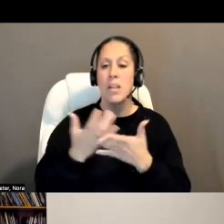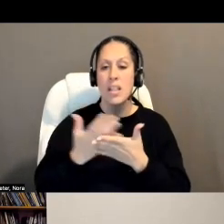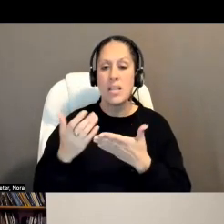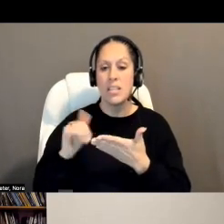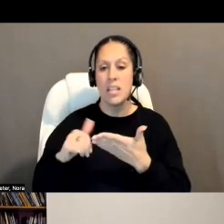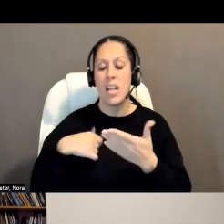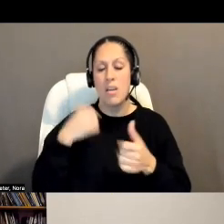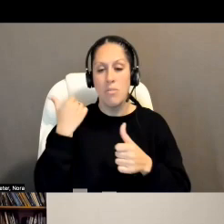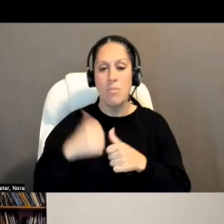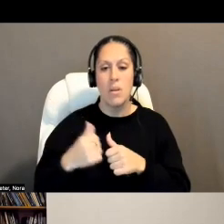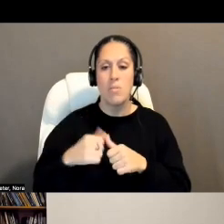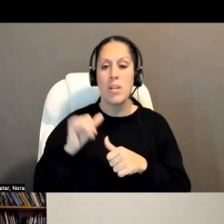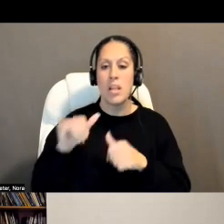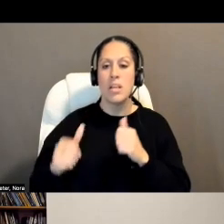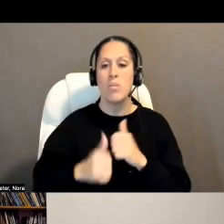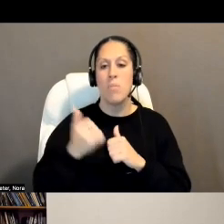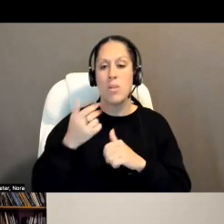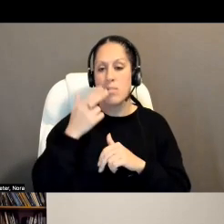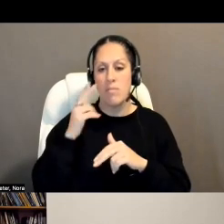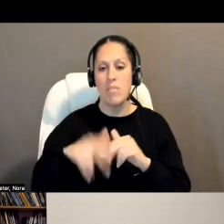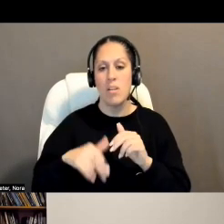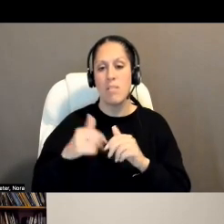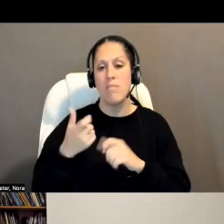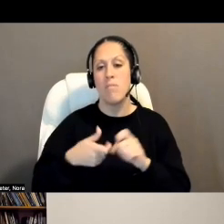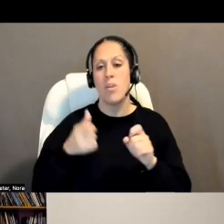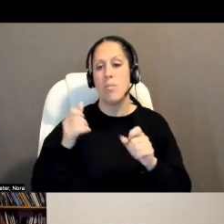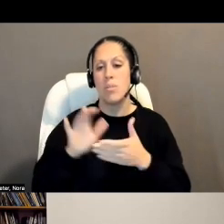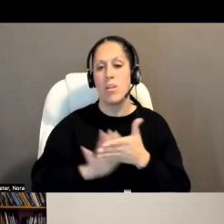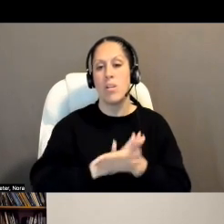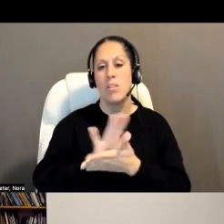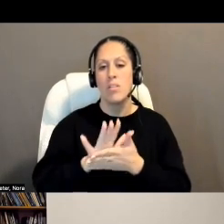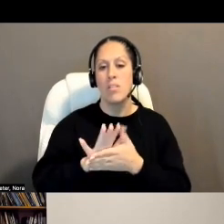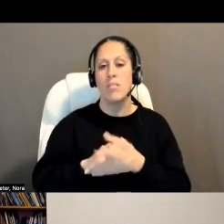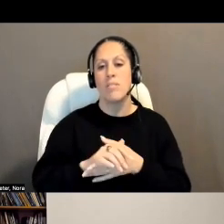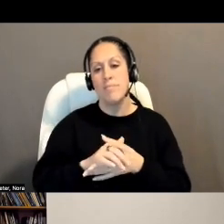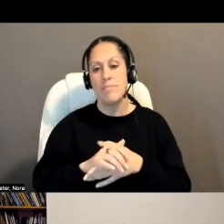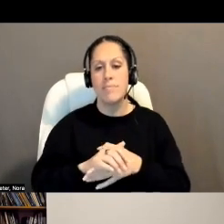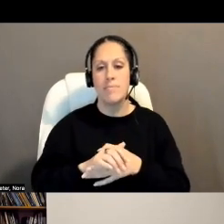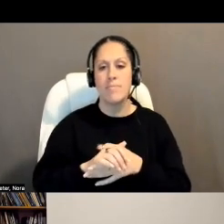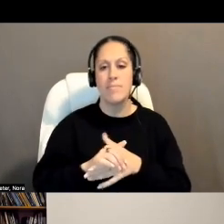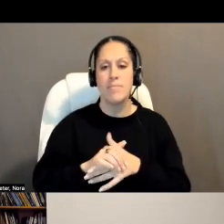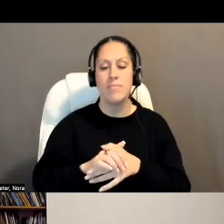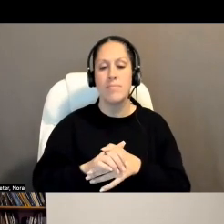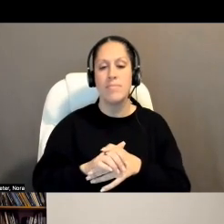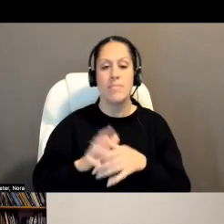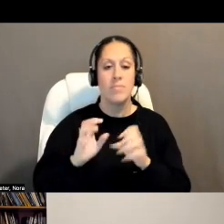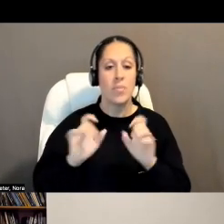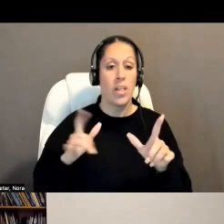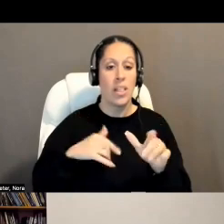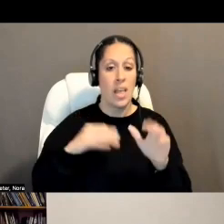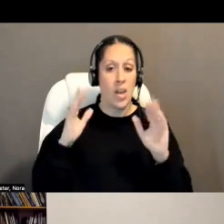remember, like, the most fondly from, from college. So. Well, I hope someone says: